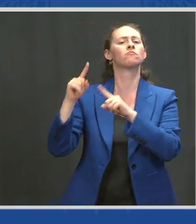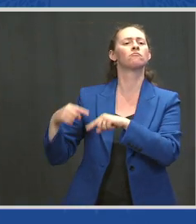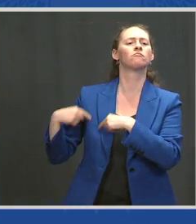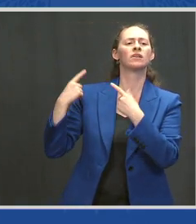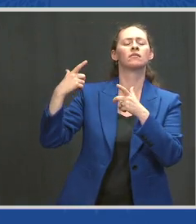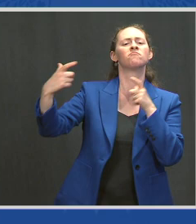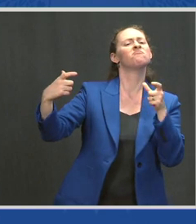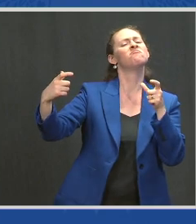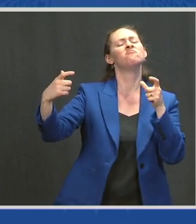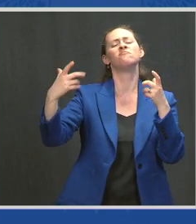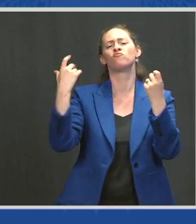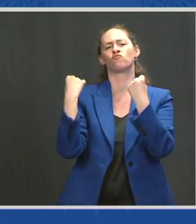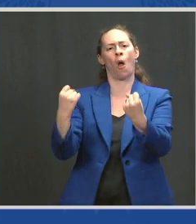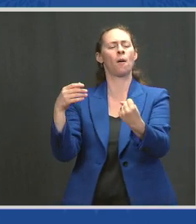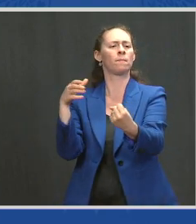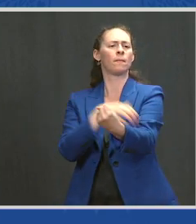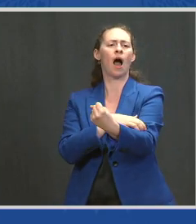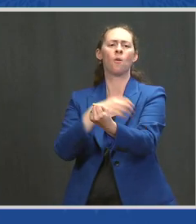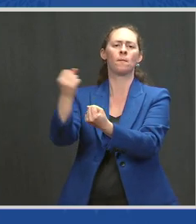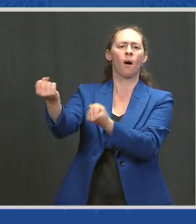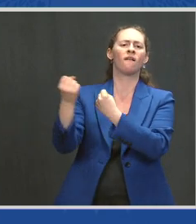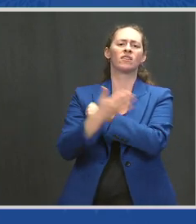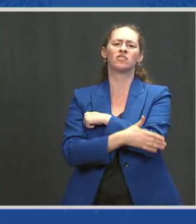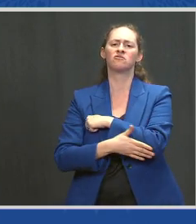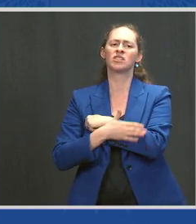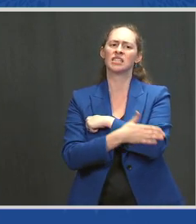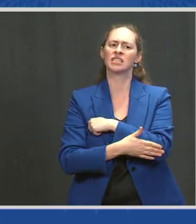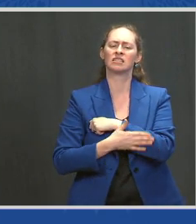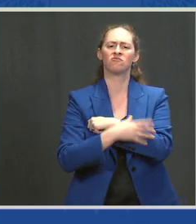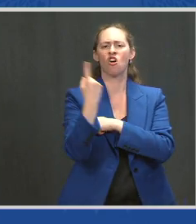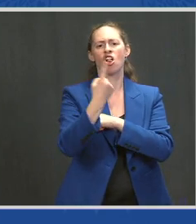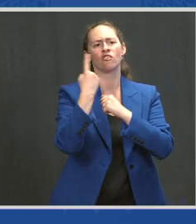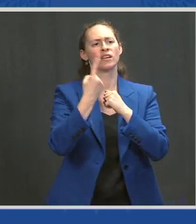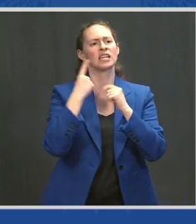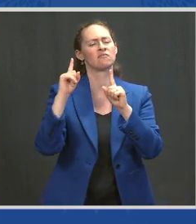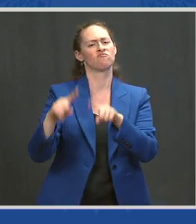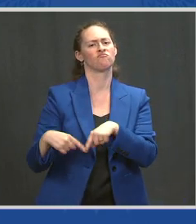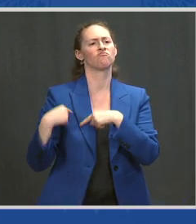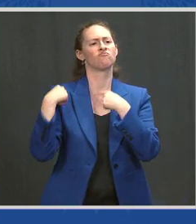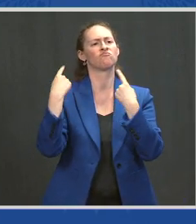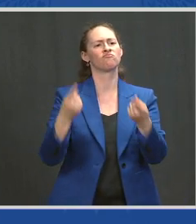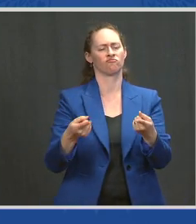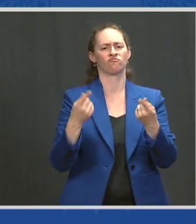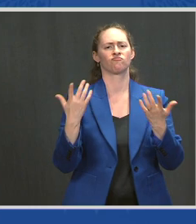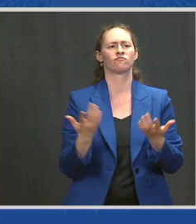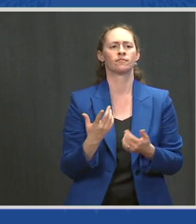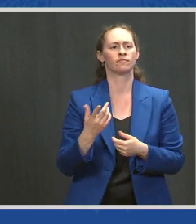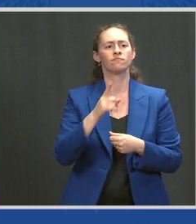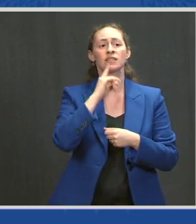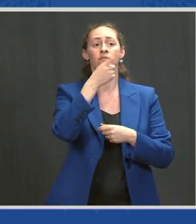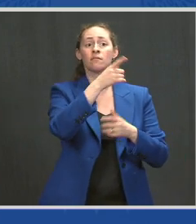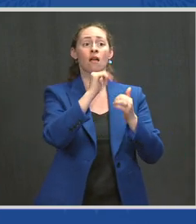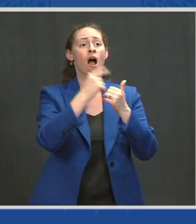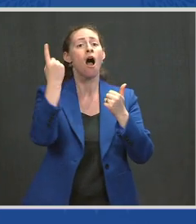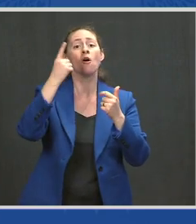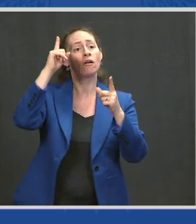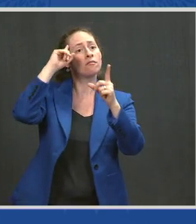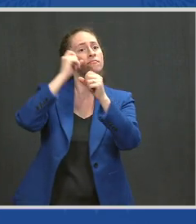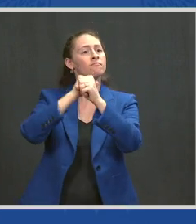when it's been totally united as a Russian state, not based on ideology -- whether it was going back to Tsar and Commissar,